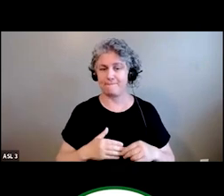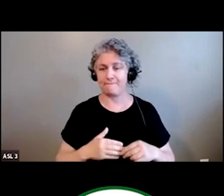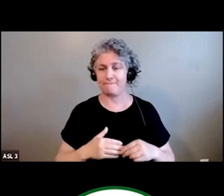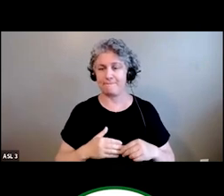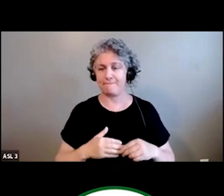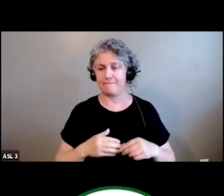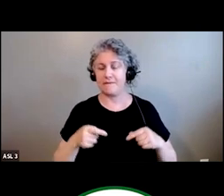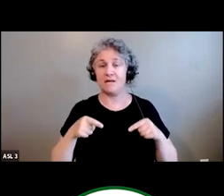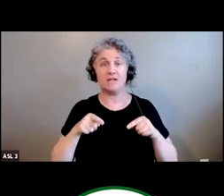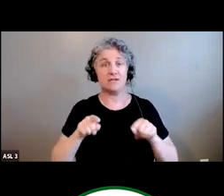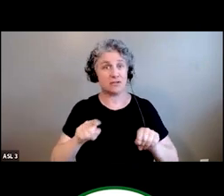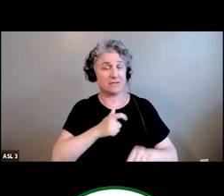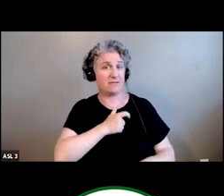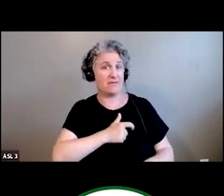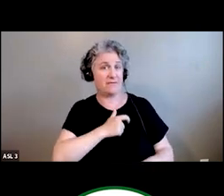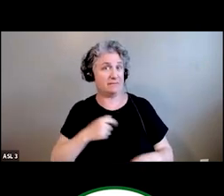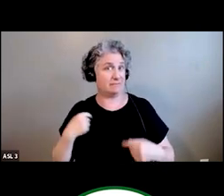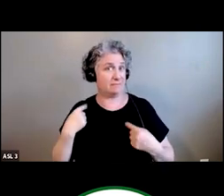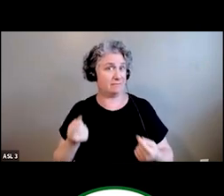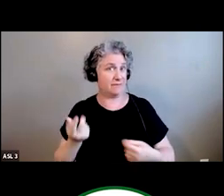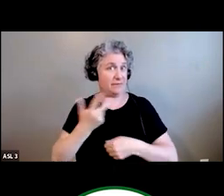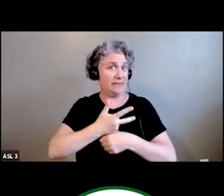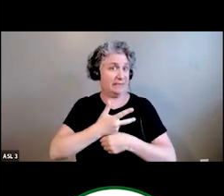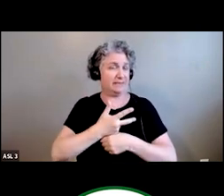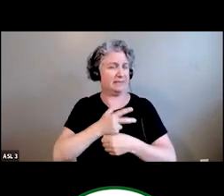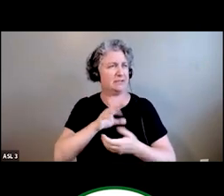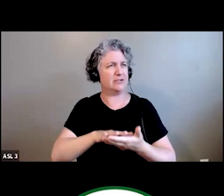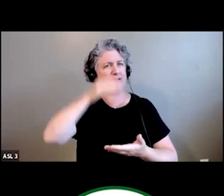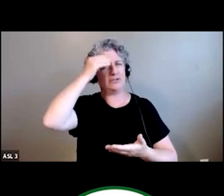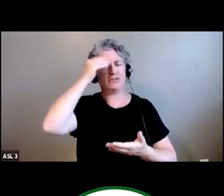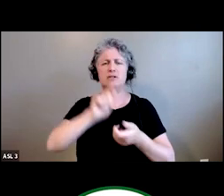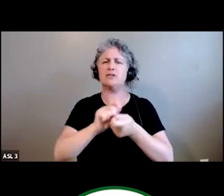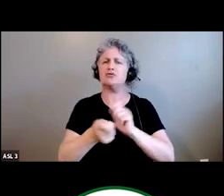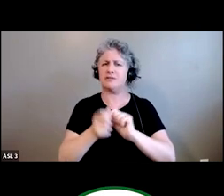For example, through programming. For youth with disabilities with Power to Be and connects